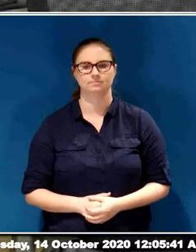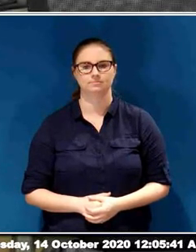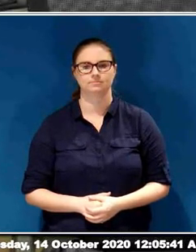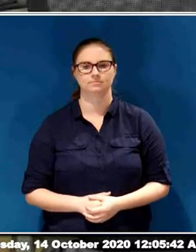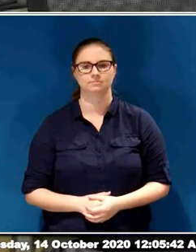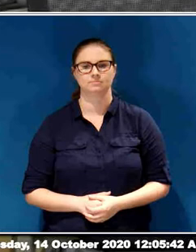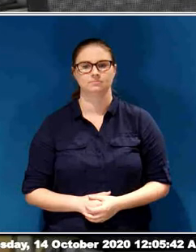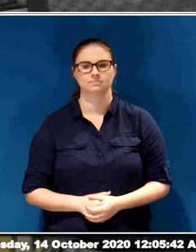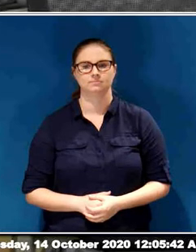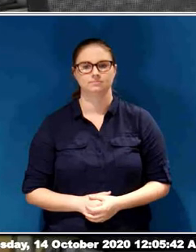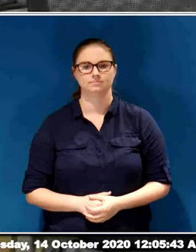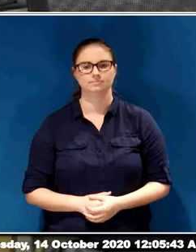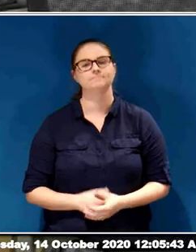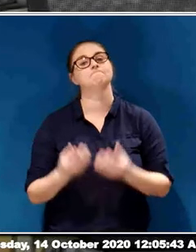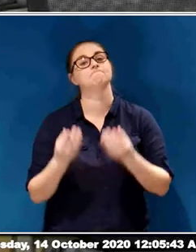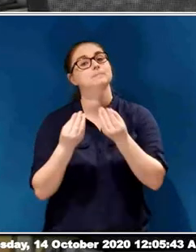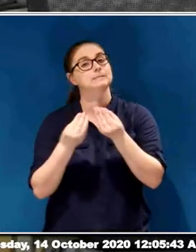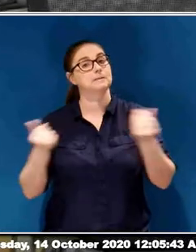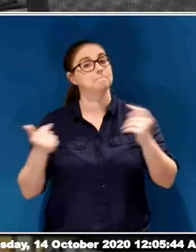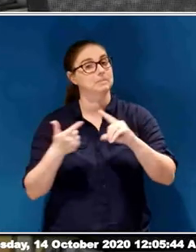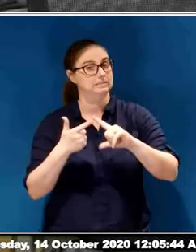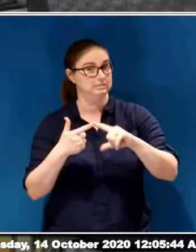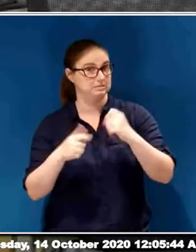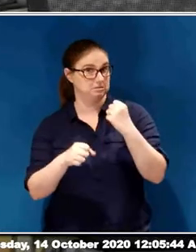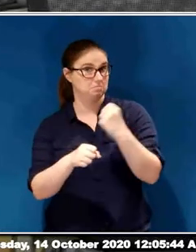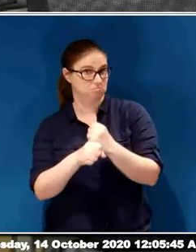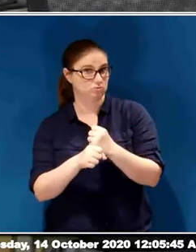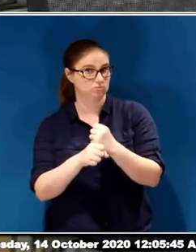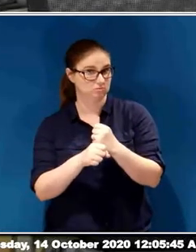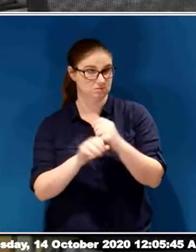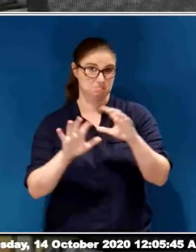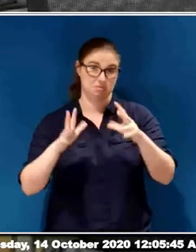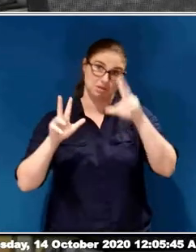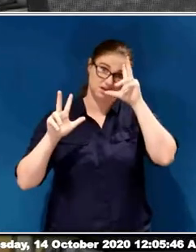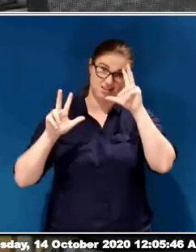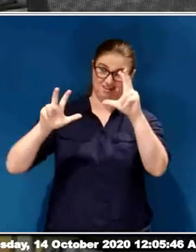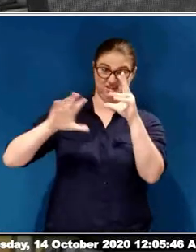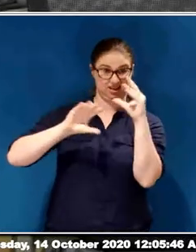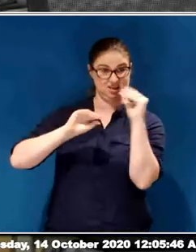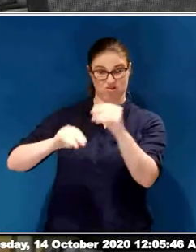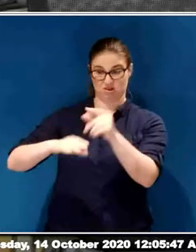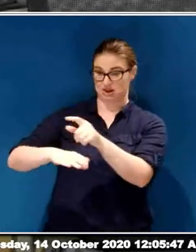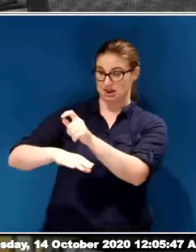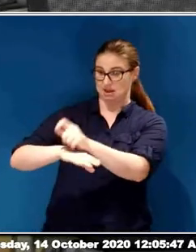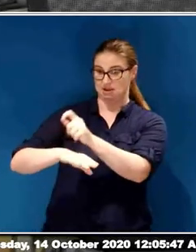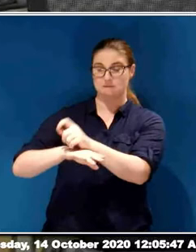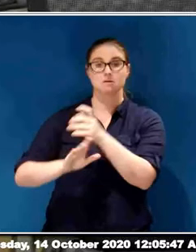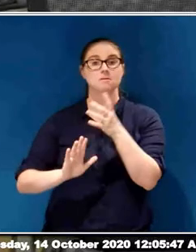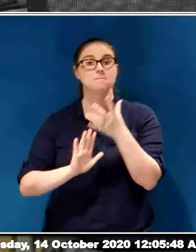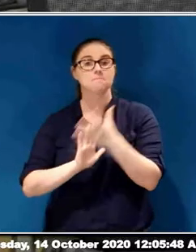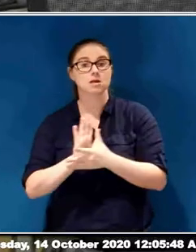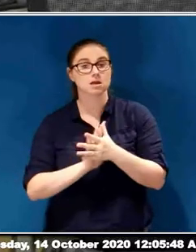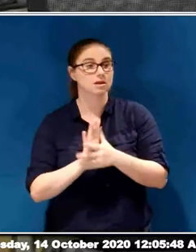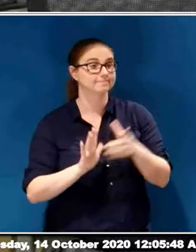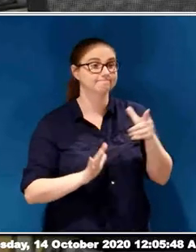understanding, would include not planning for accommodations and not implementing accommodations.